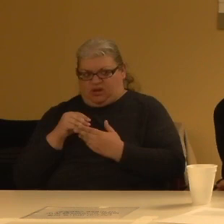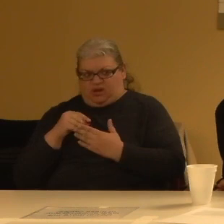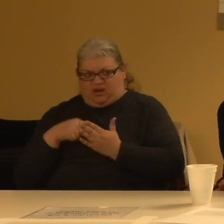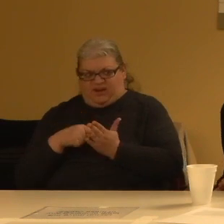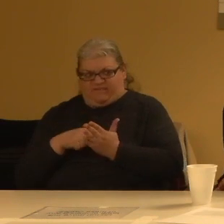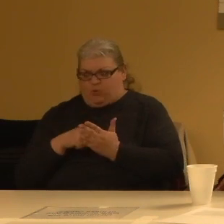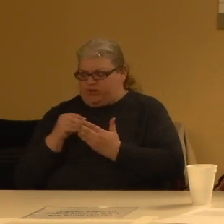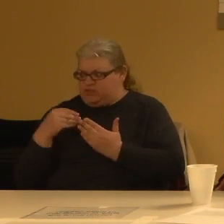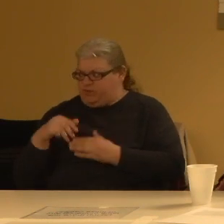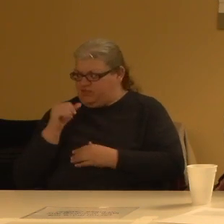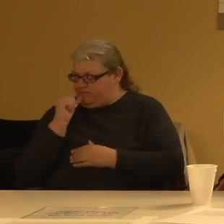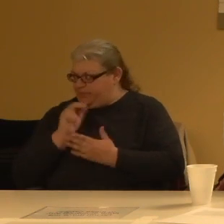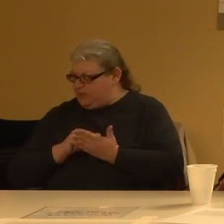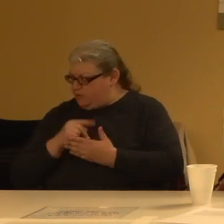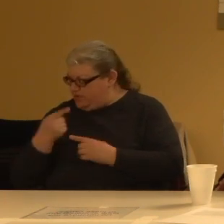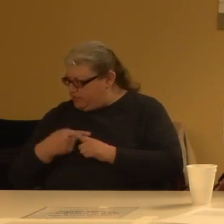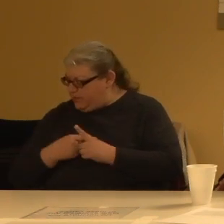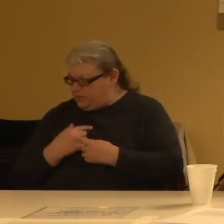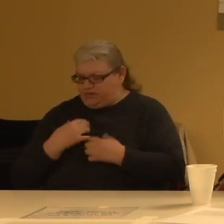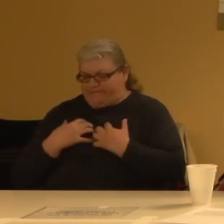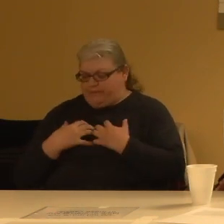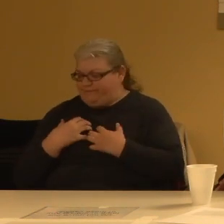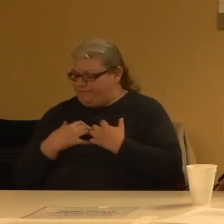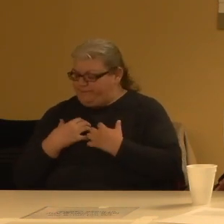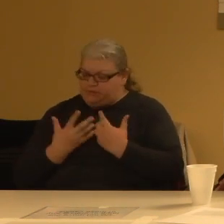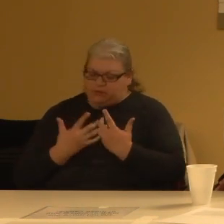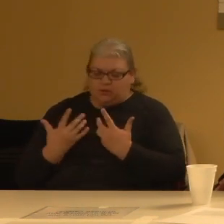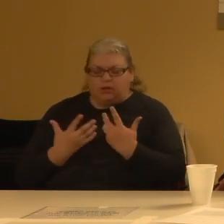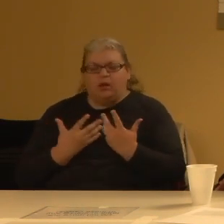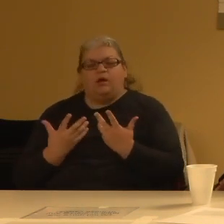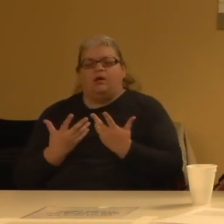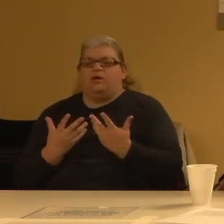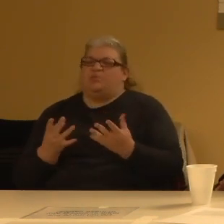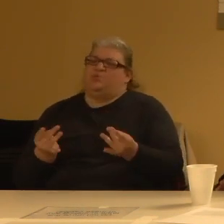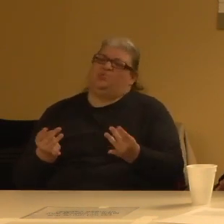You know, it's a tricky thing.